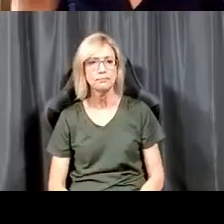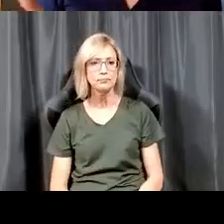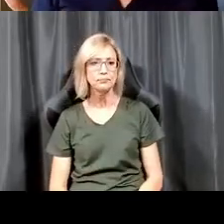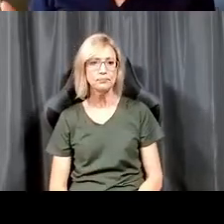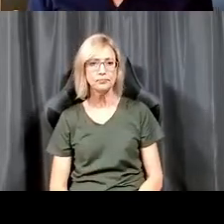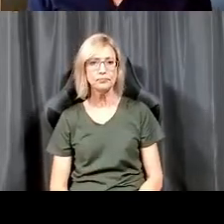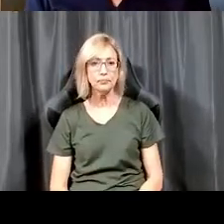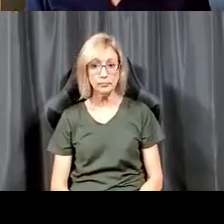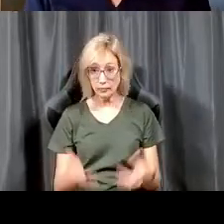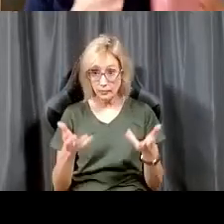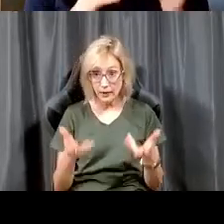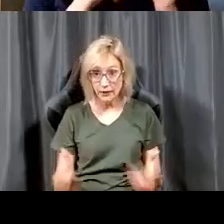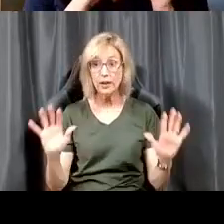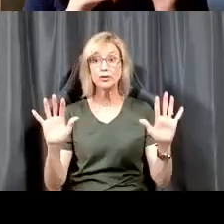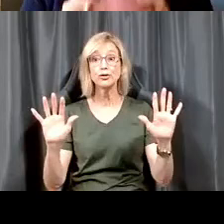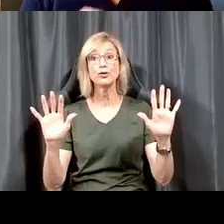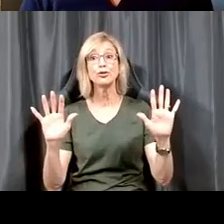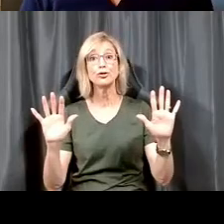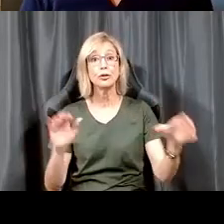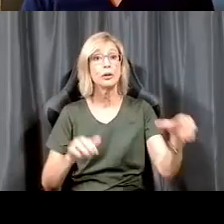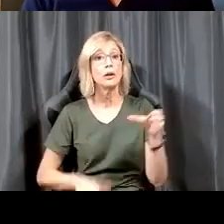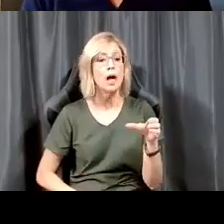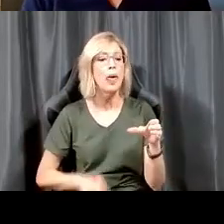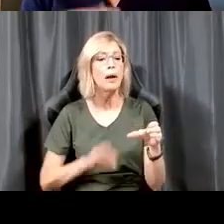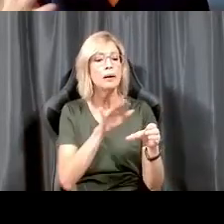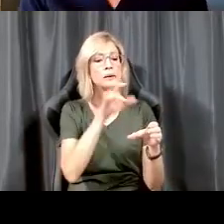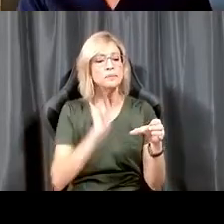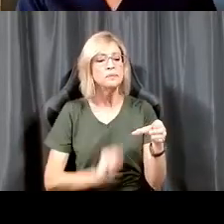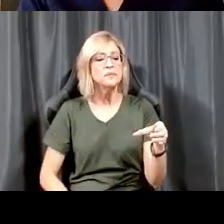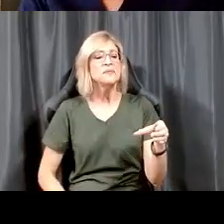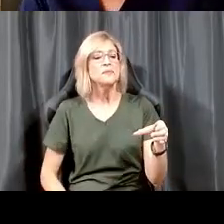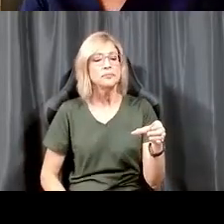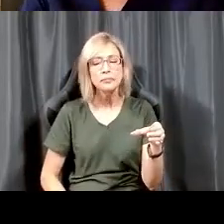After we've been able to smell , the odor of a food, and we'